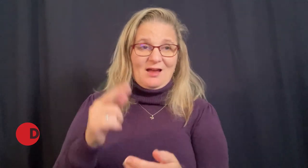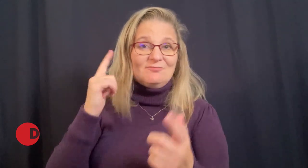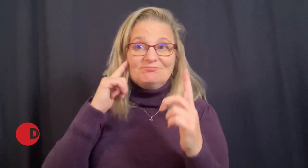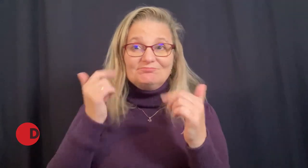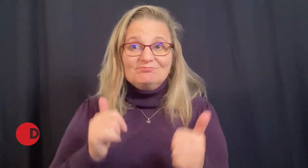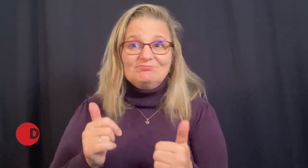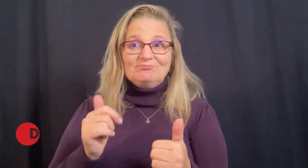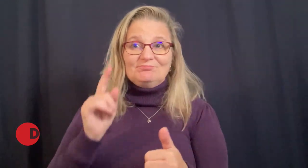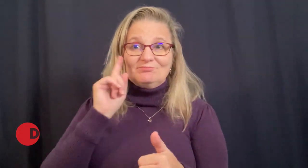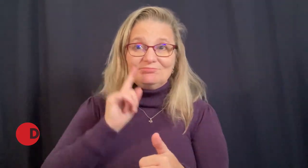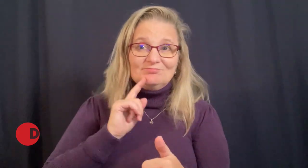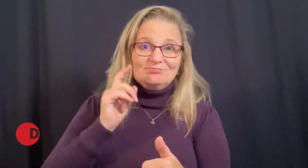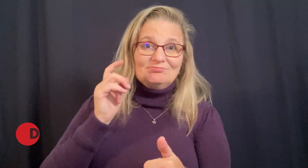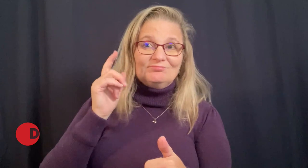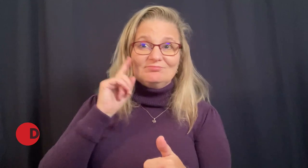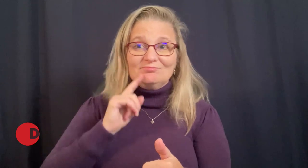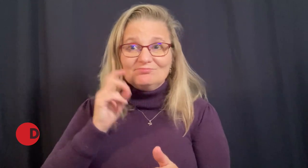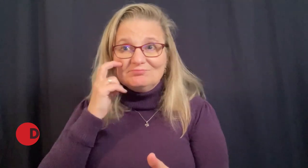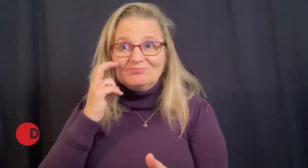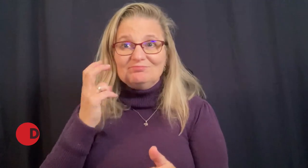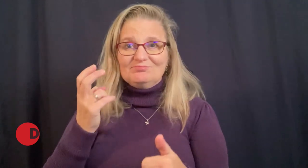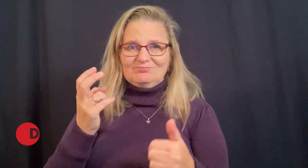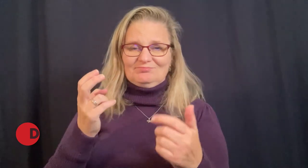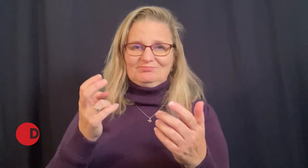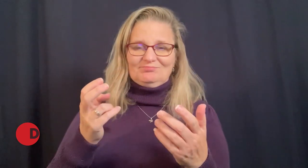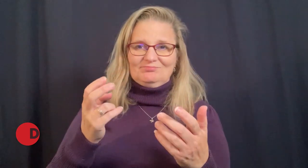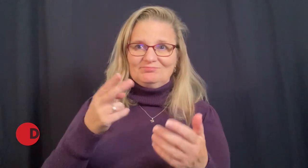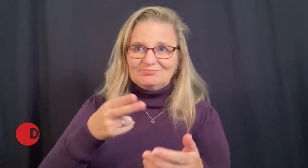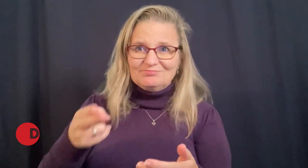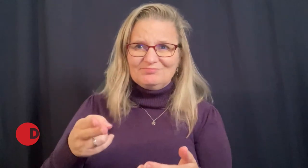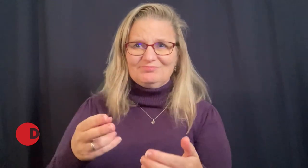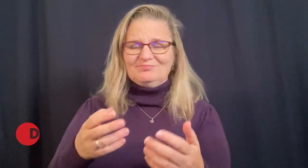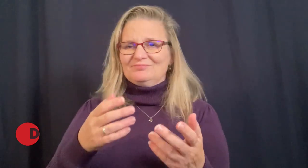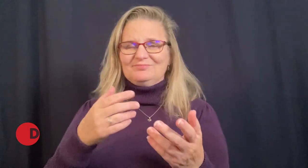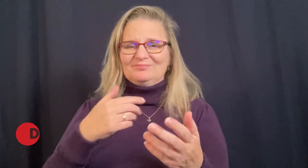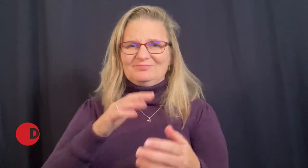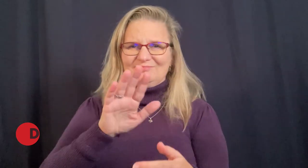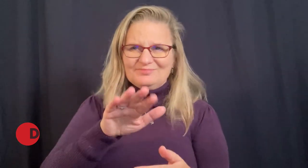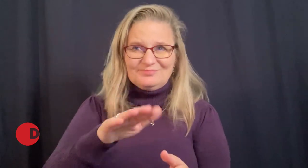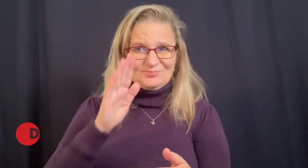you are Deaf, deafened, Deaf-Blind or hard of hearing.